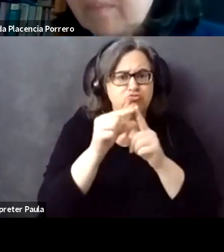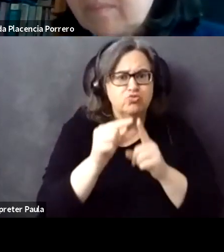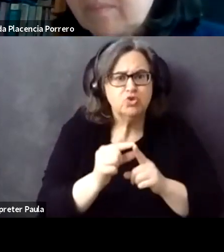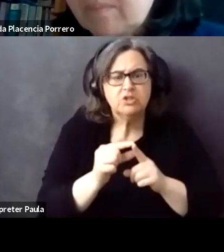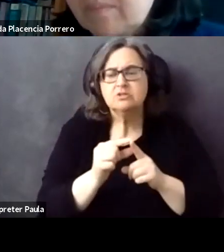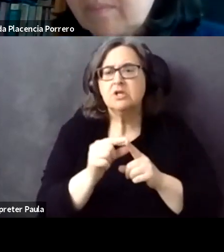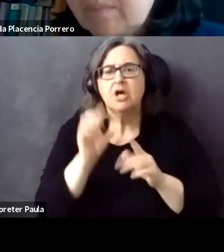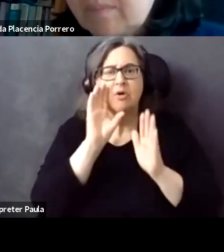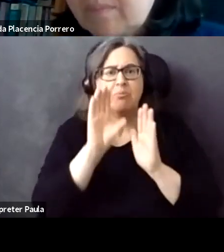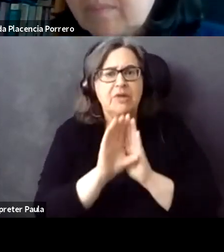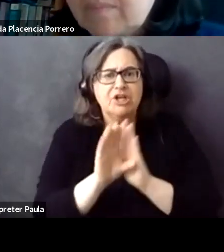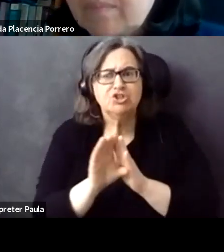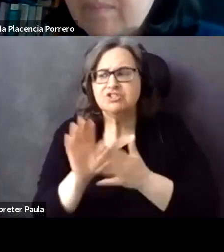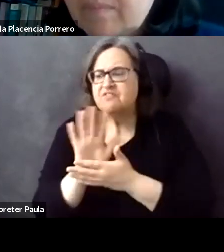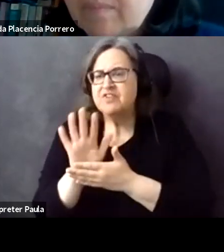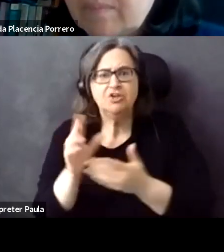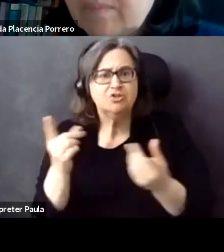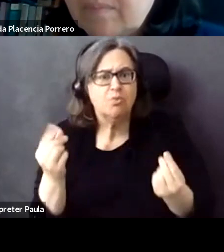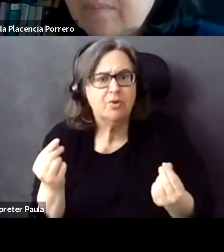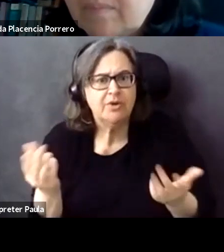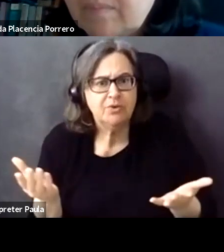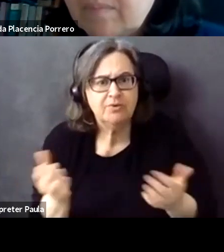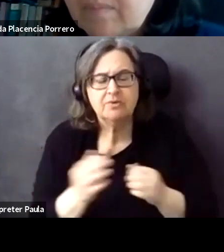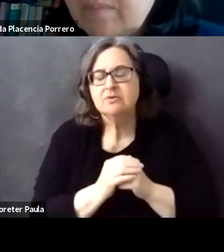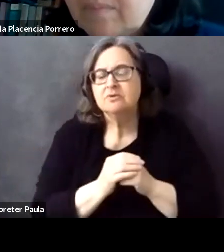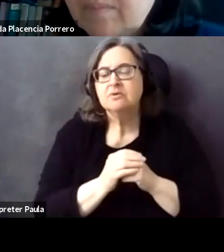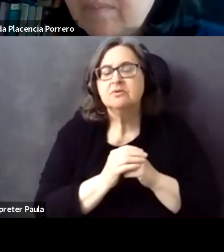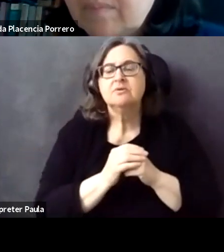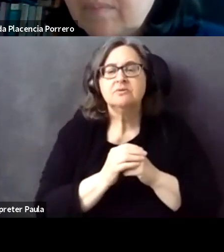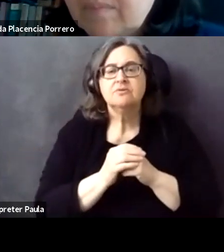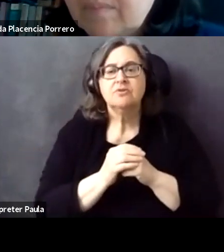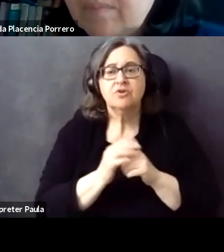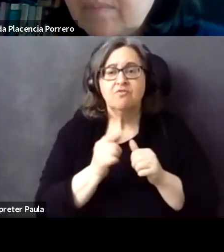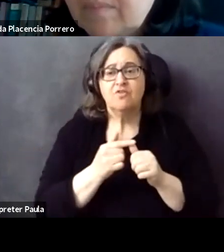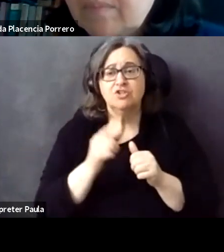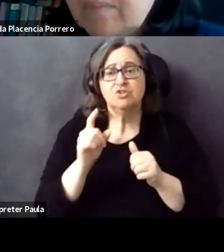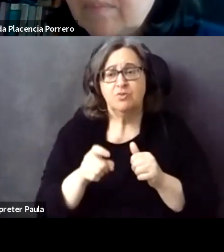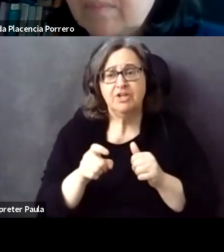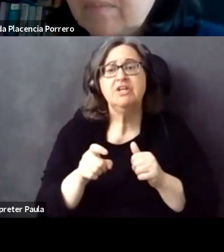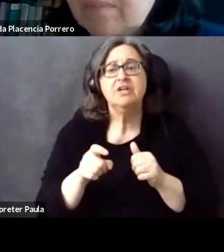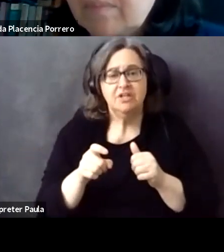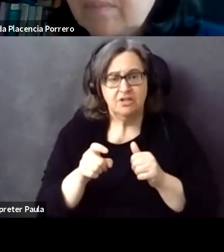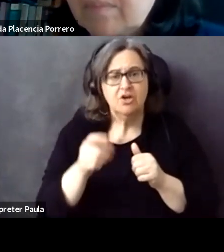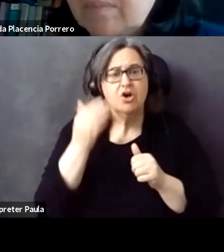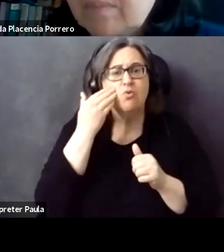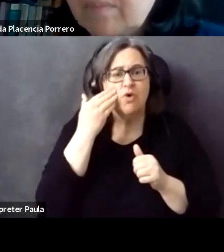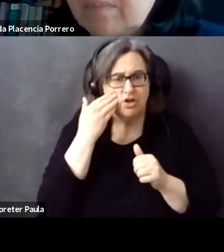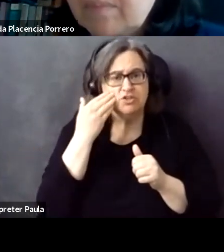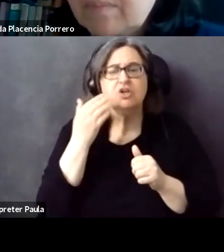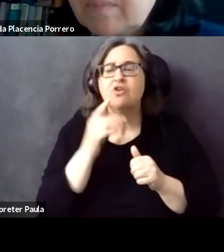? How do we cope with machine readable text? How do we cope with pictures and videos and so on? And